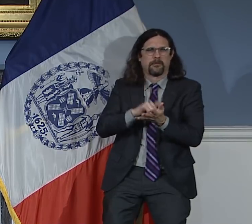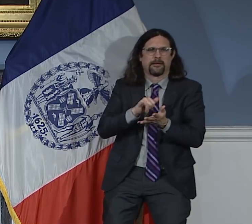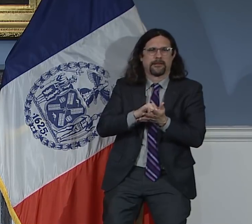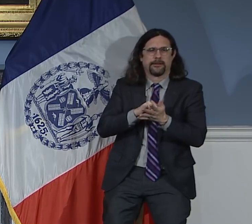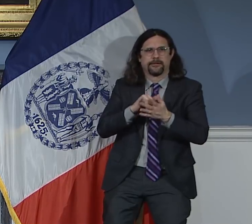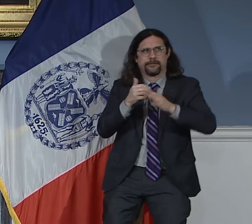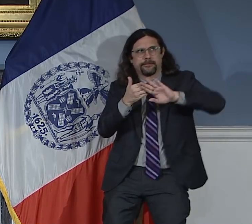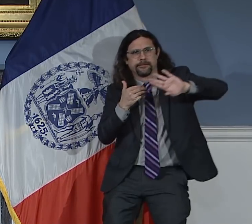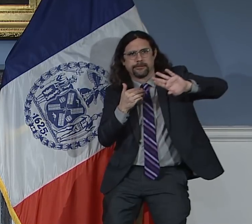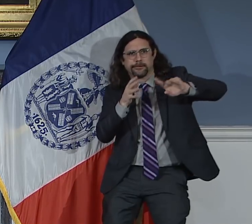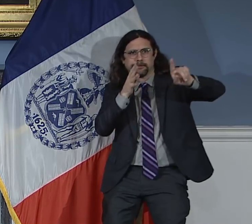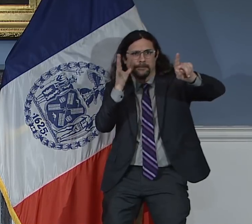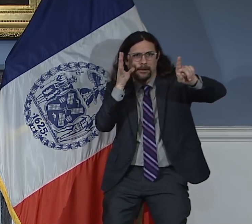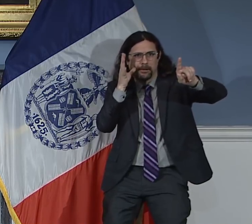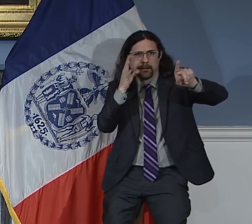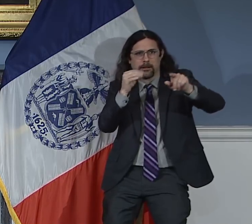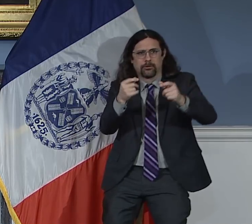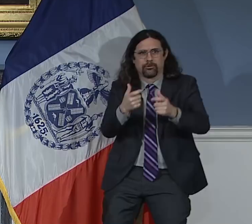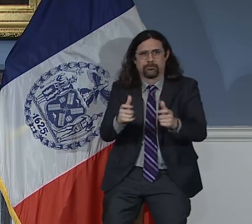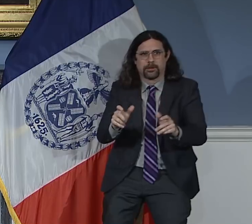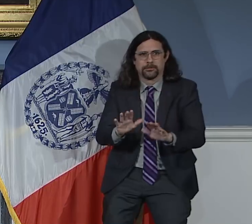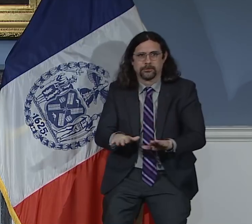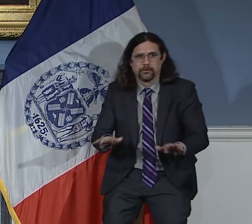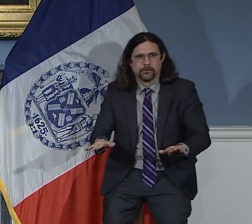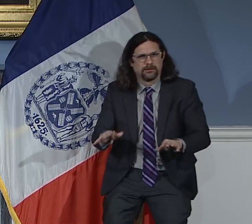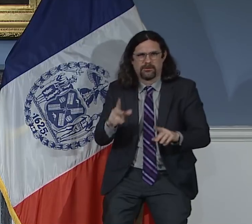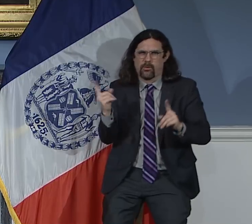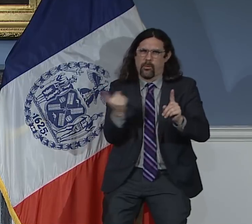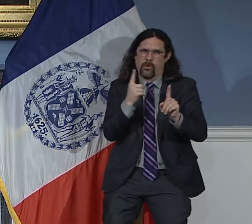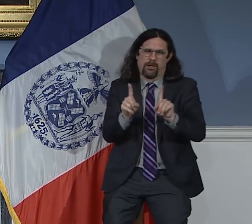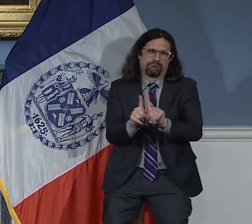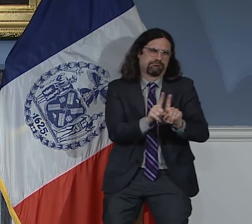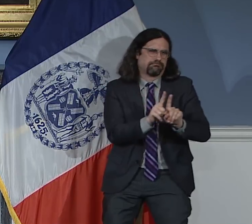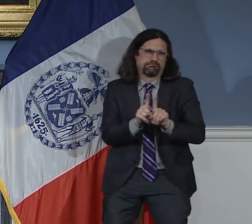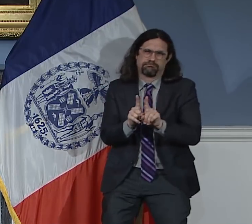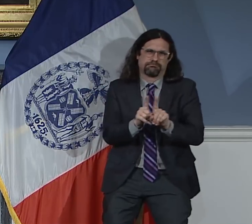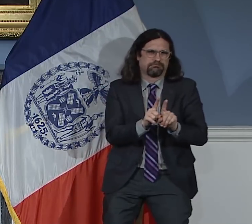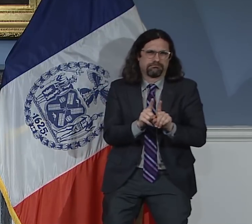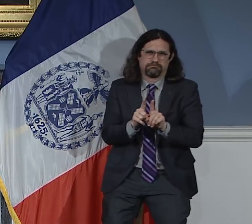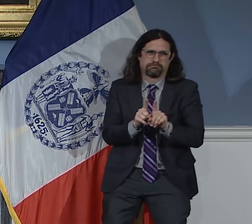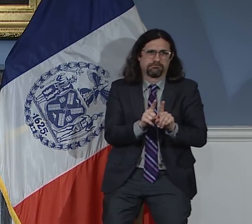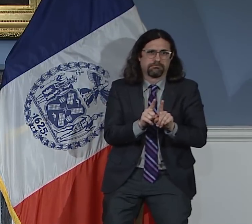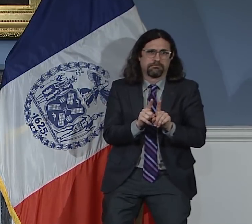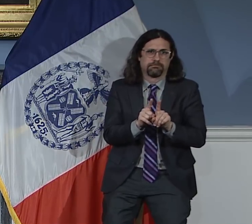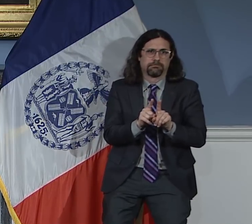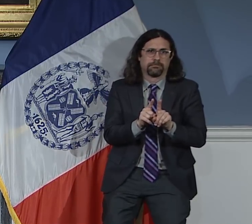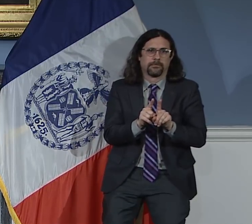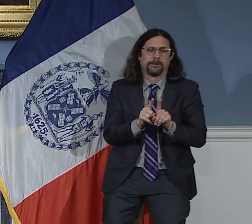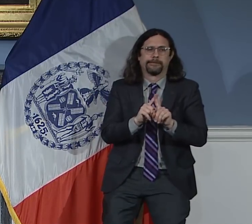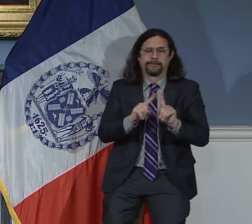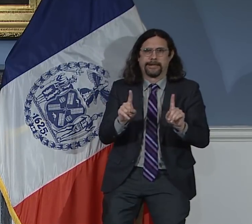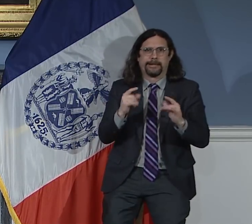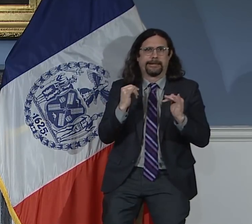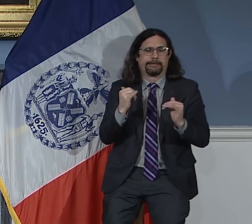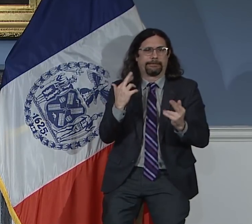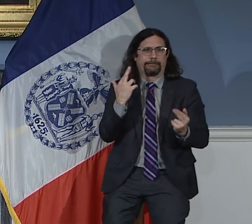THEIR GRANDCHILDREN, BUT HE SAID NOW HE UNDERSTANDS CABEUSOFE CORONAVIRUS THAT HIS OLDER PAENRTSW, H OHAVE